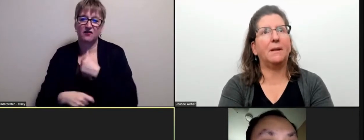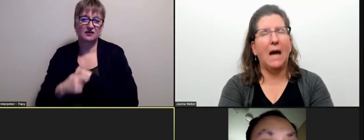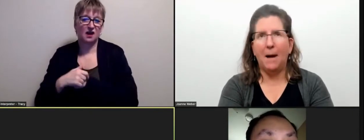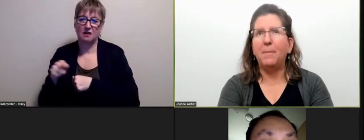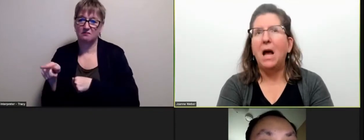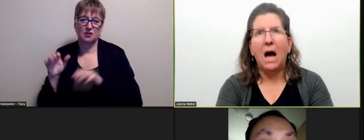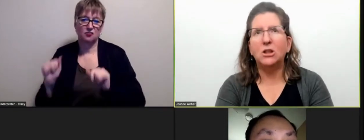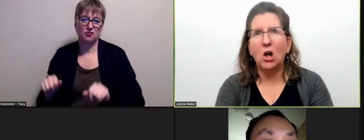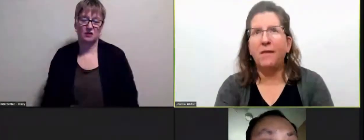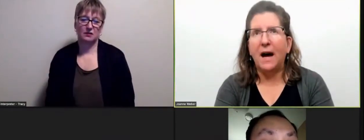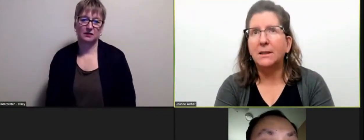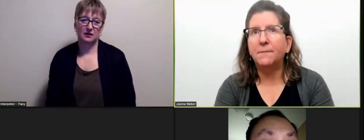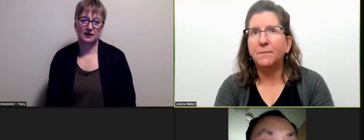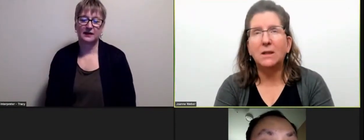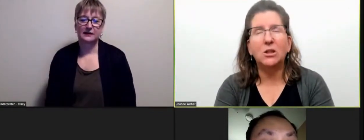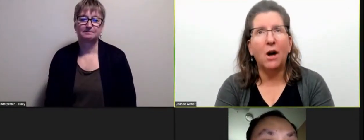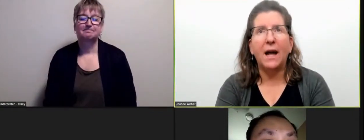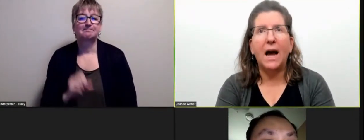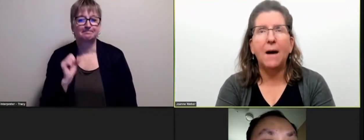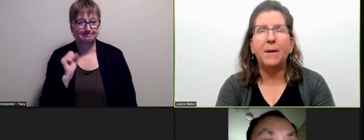Dr. Weber: Yes, I saw that. I saw that happen.